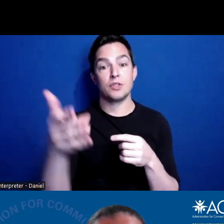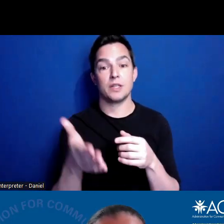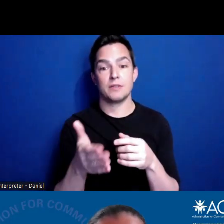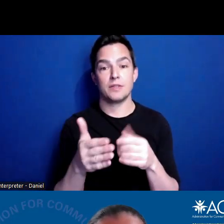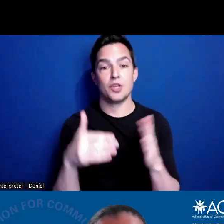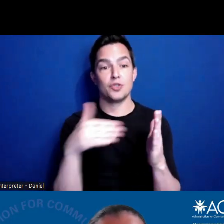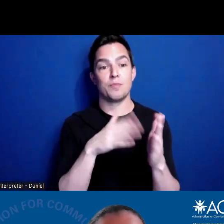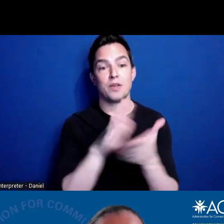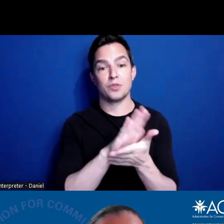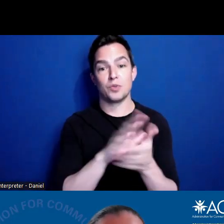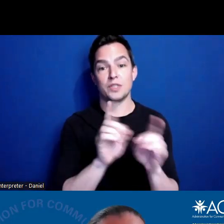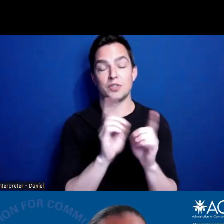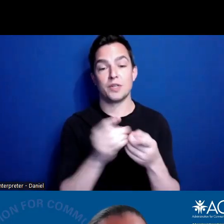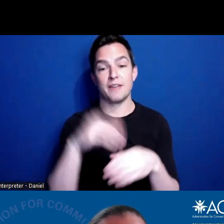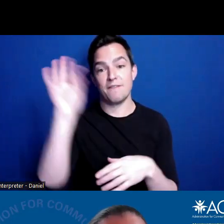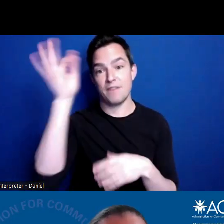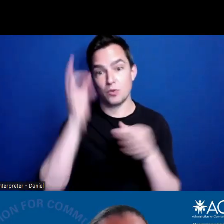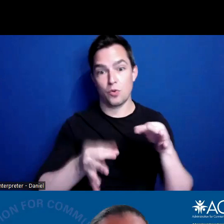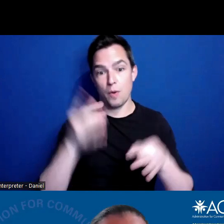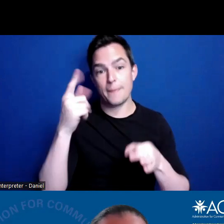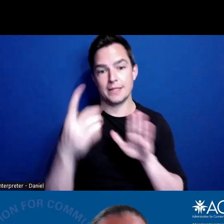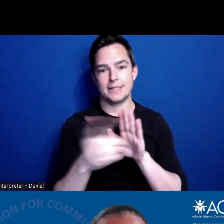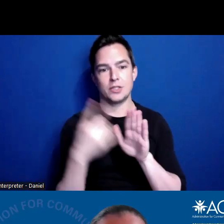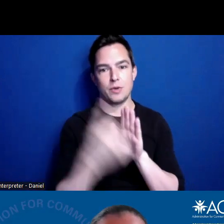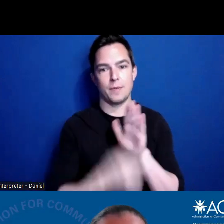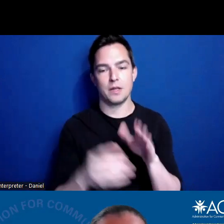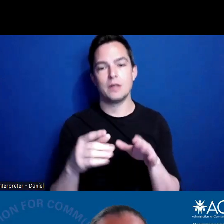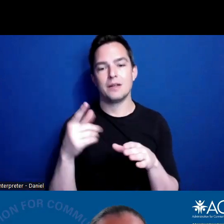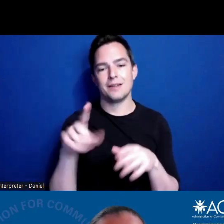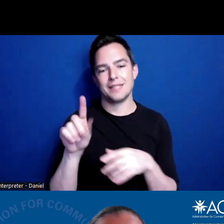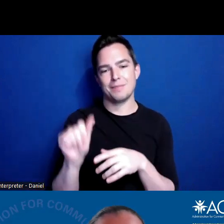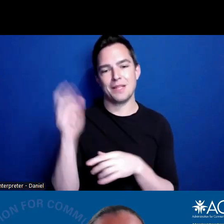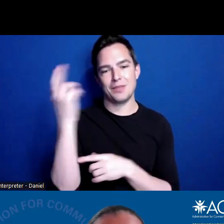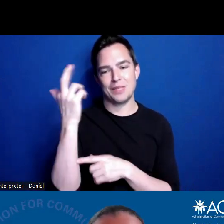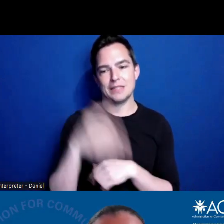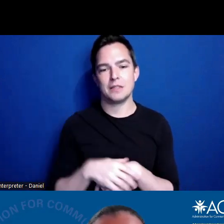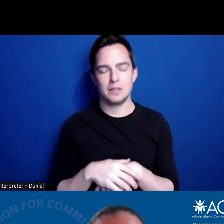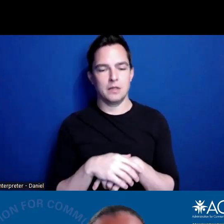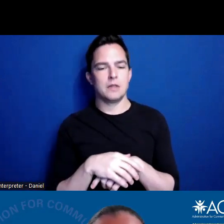in federal court because of discrimination on the basis of disability. It was empowering to learn